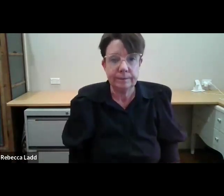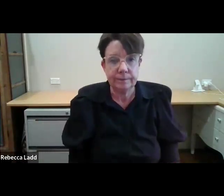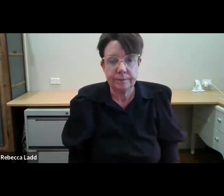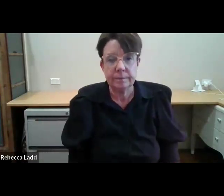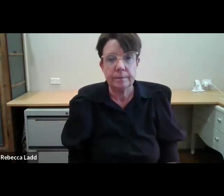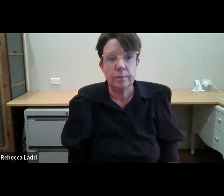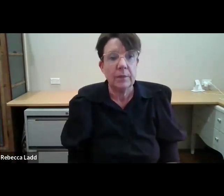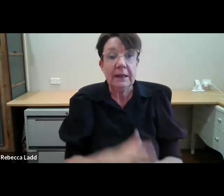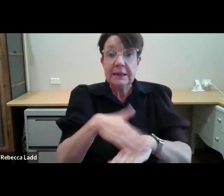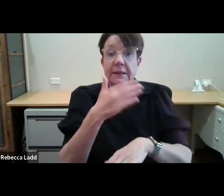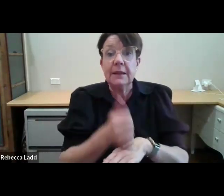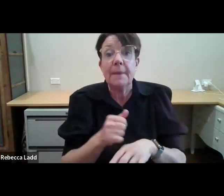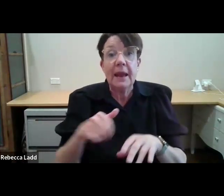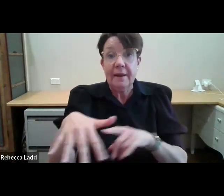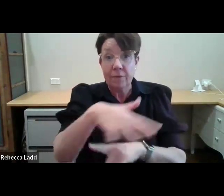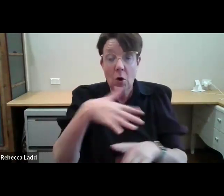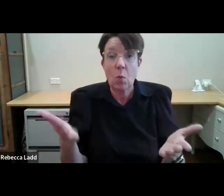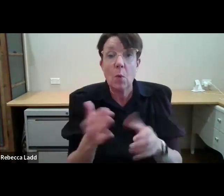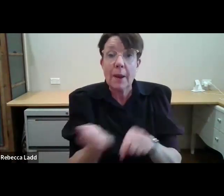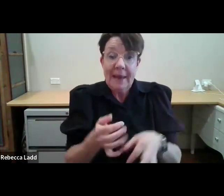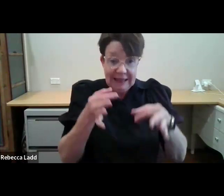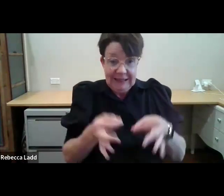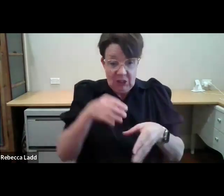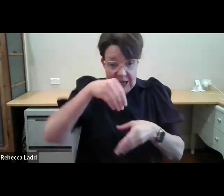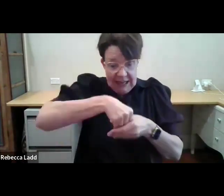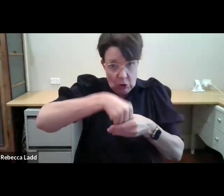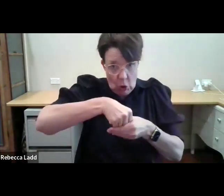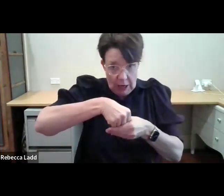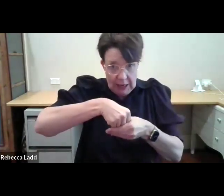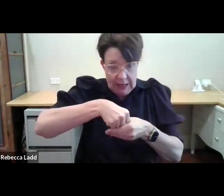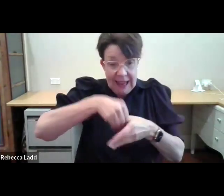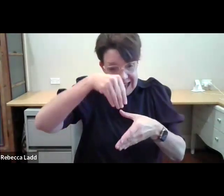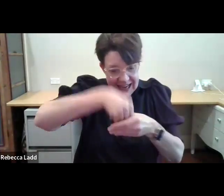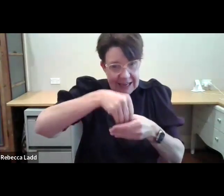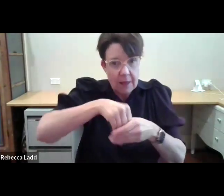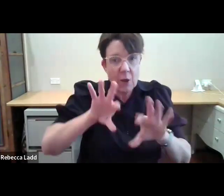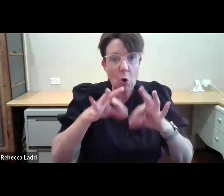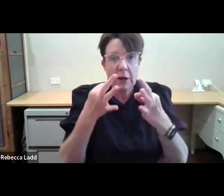to those externally as well about who we are and what we stand for.